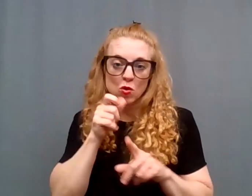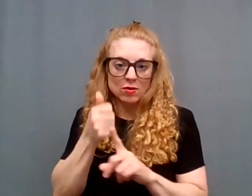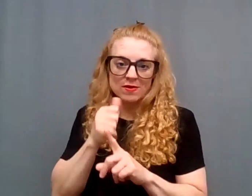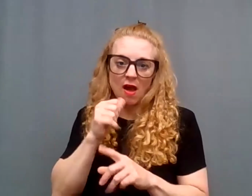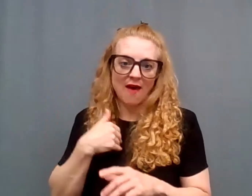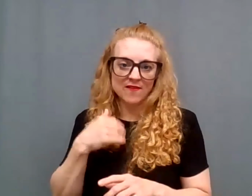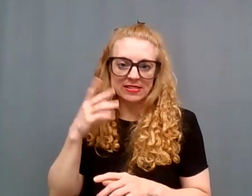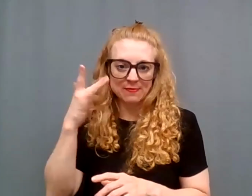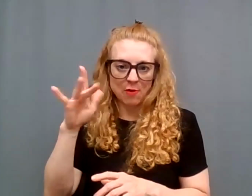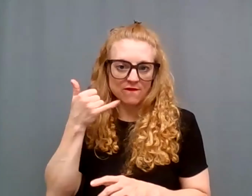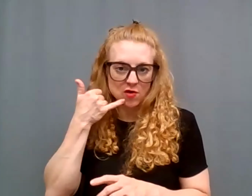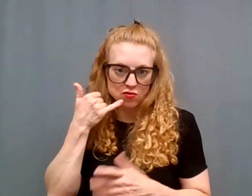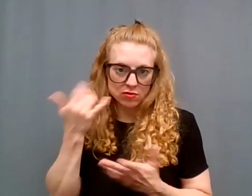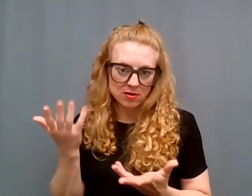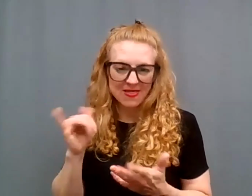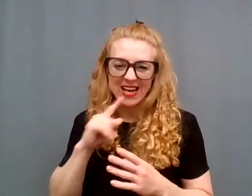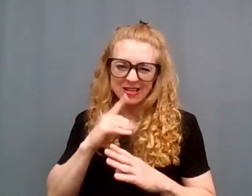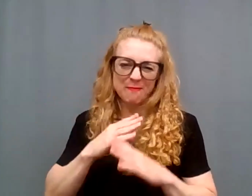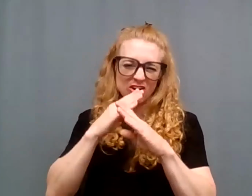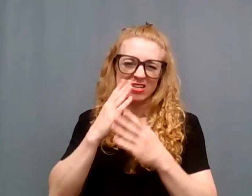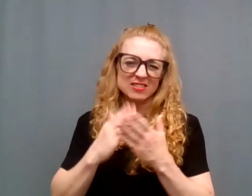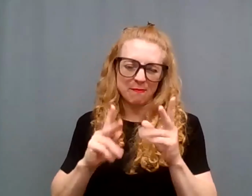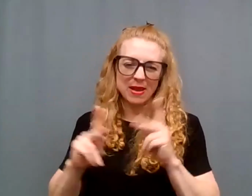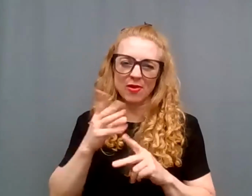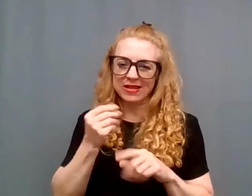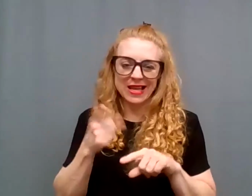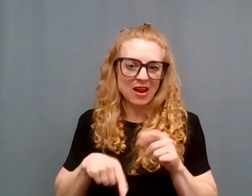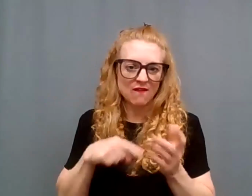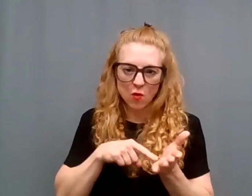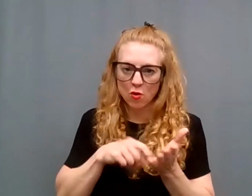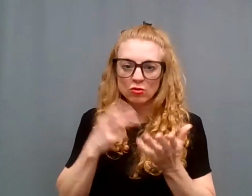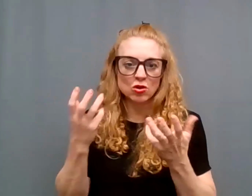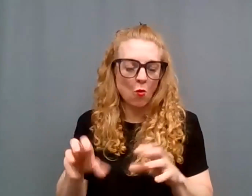is a barrier for their residents and can't afford or don't wish to have a smartphone